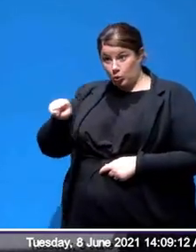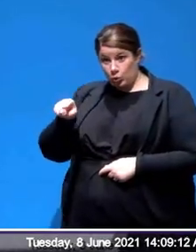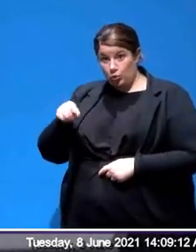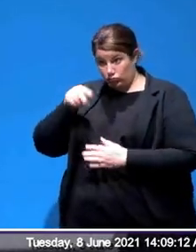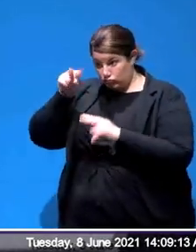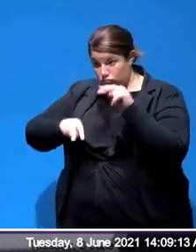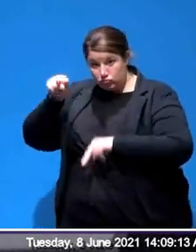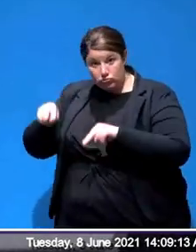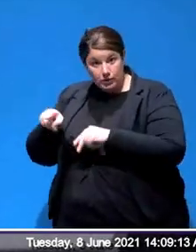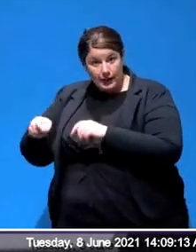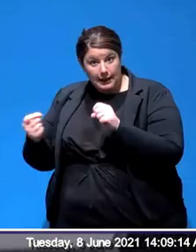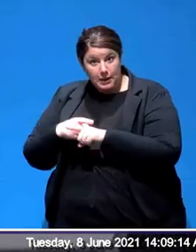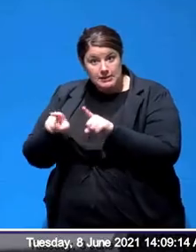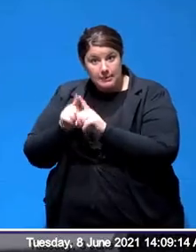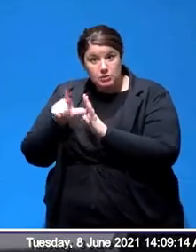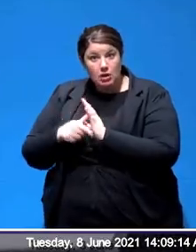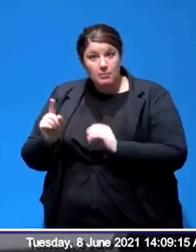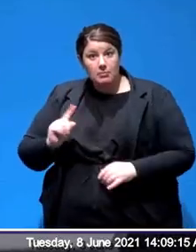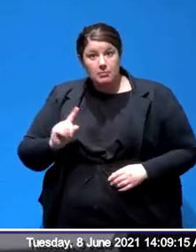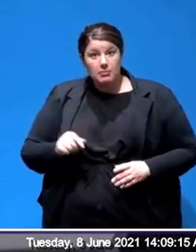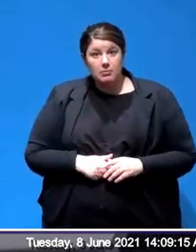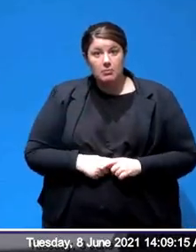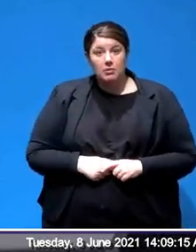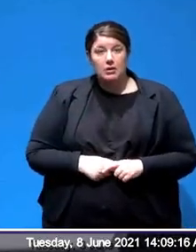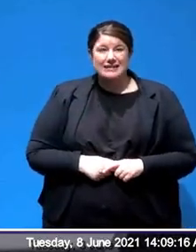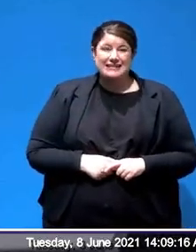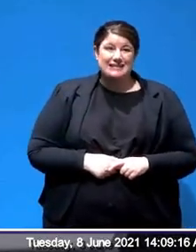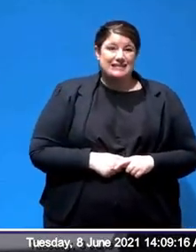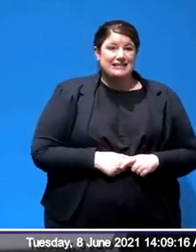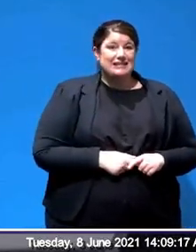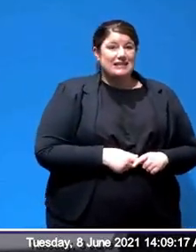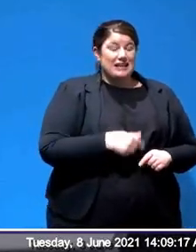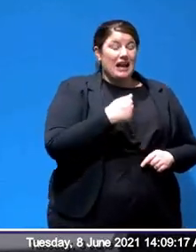received that notification? I want to say, yes, I believe I did.